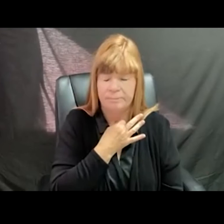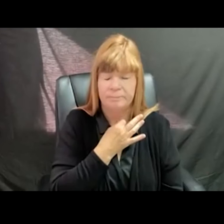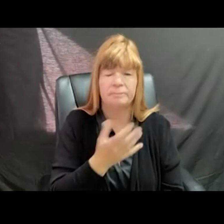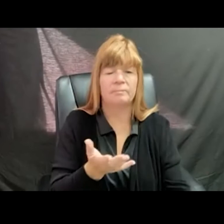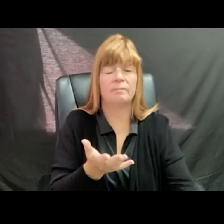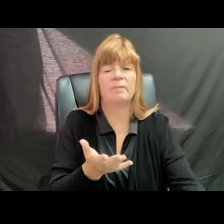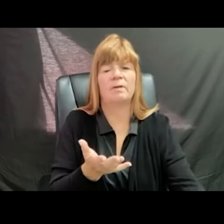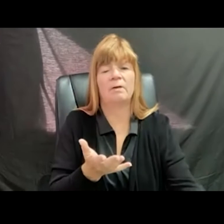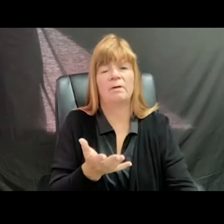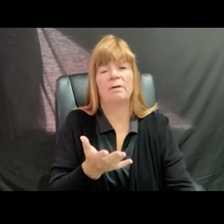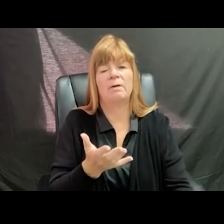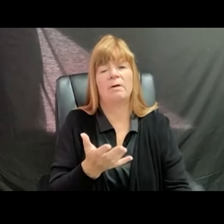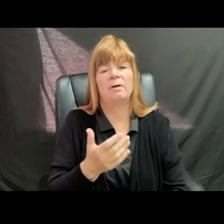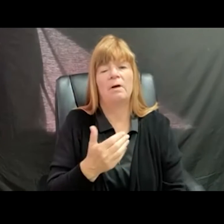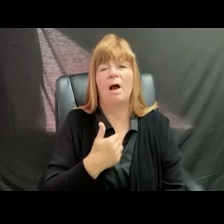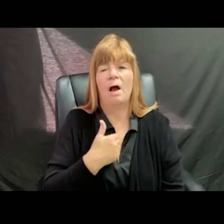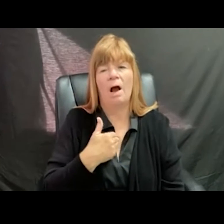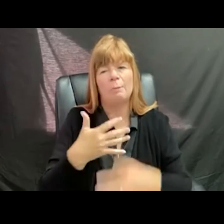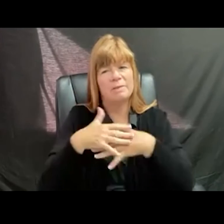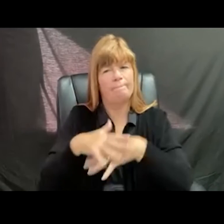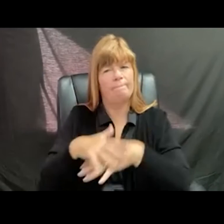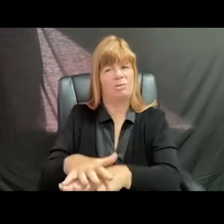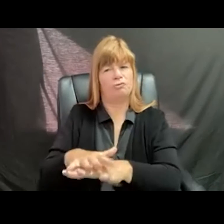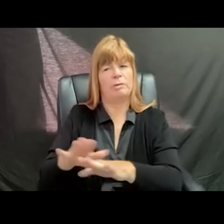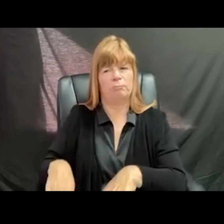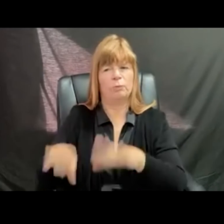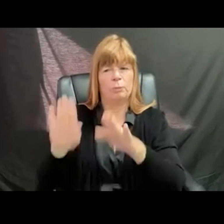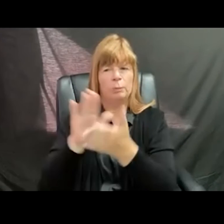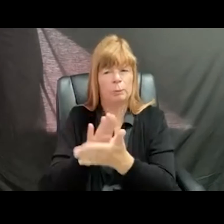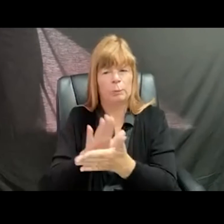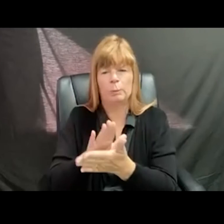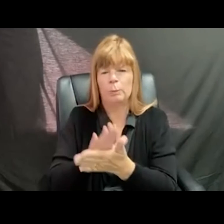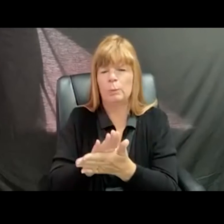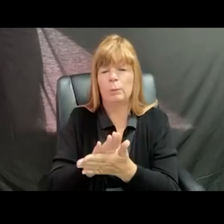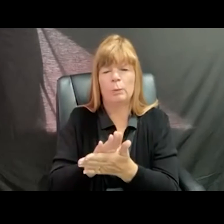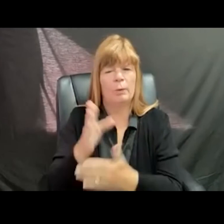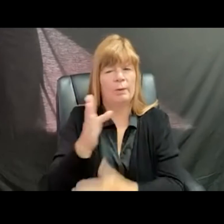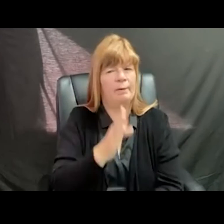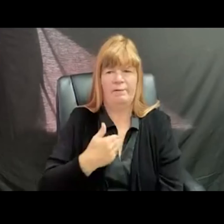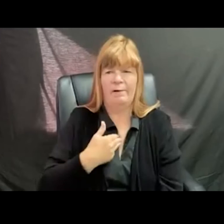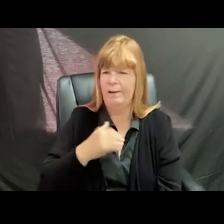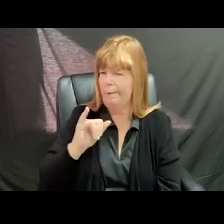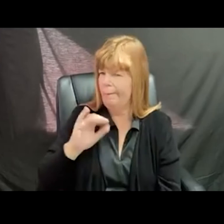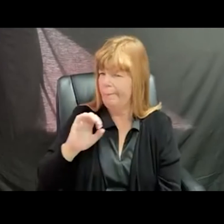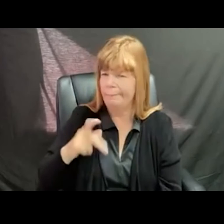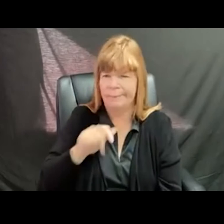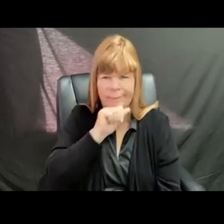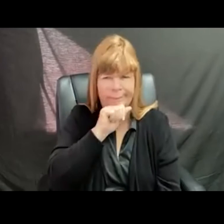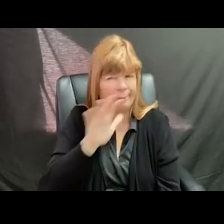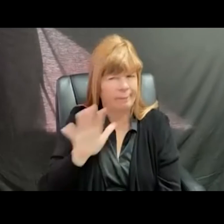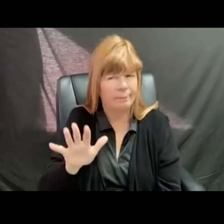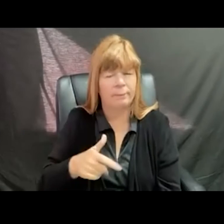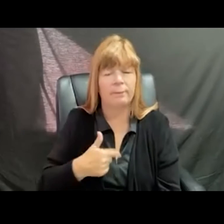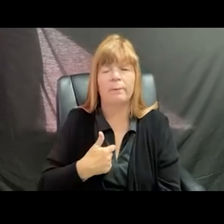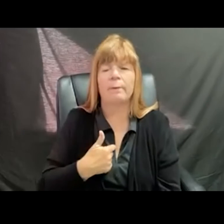I was mainstreamed for school I never had an IEP or anything like that however they just put